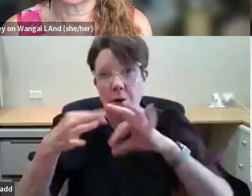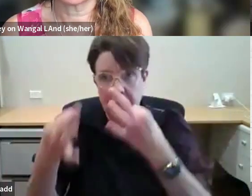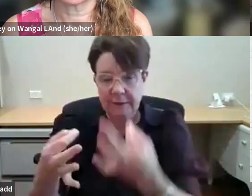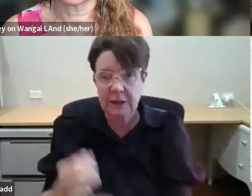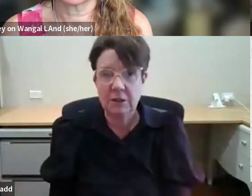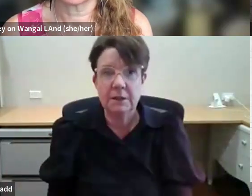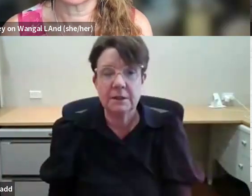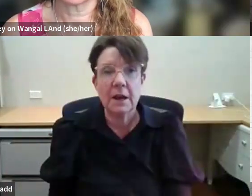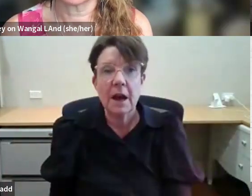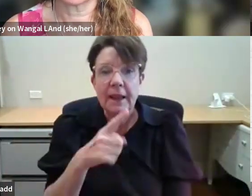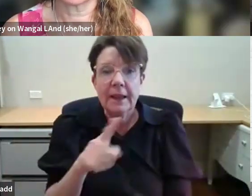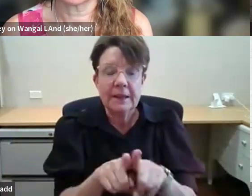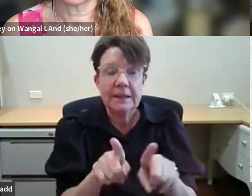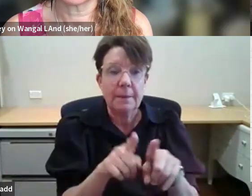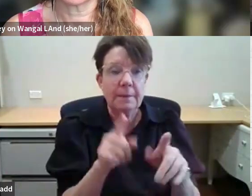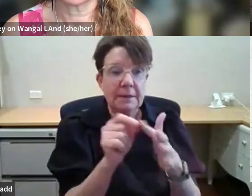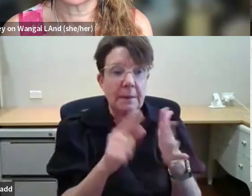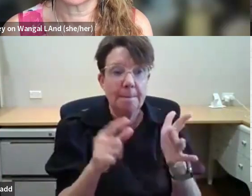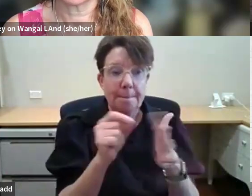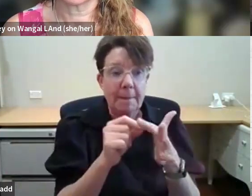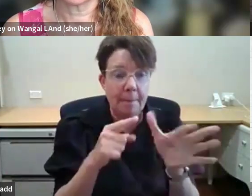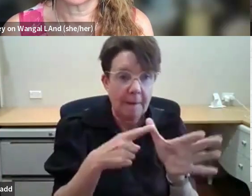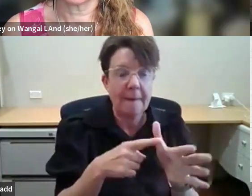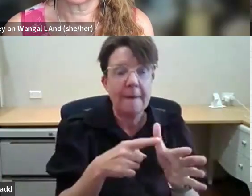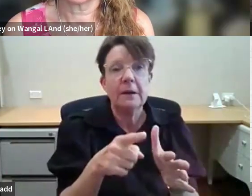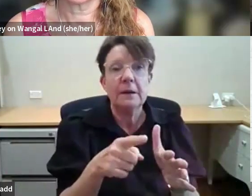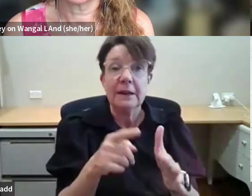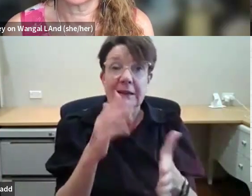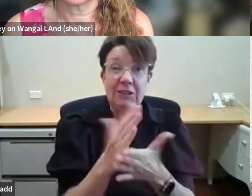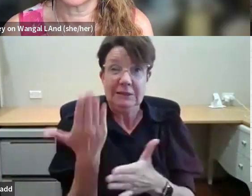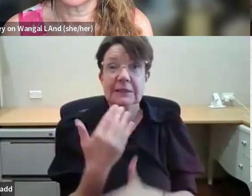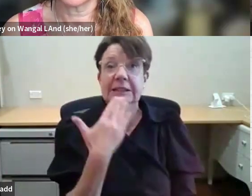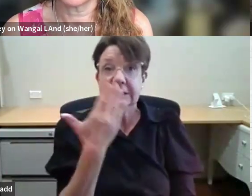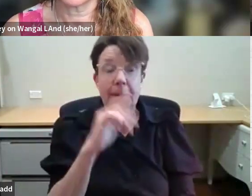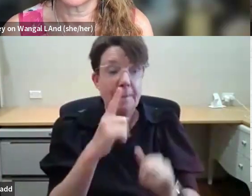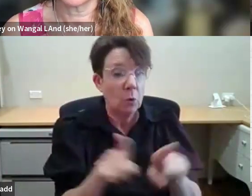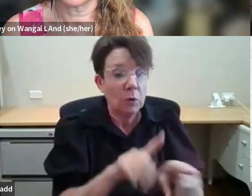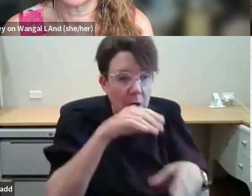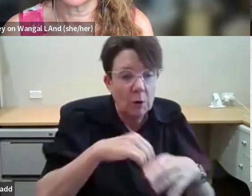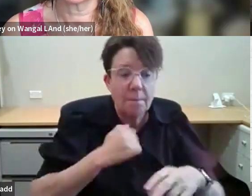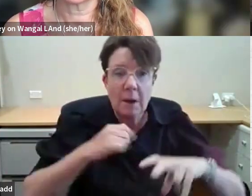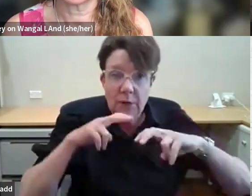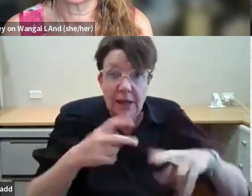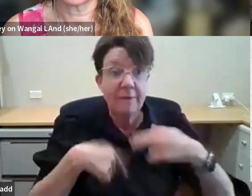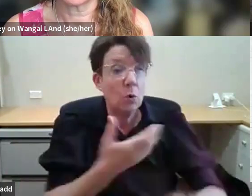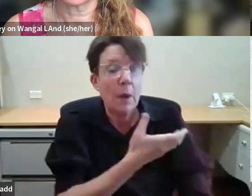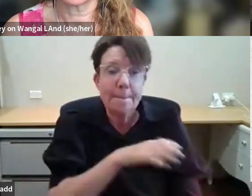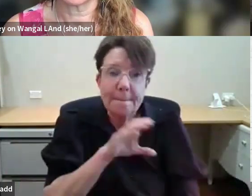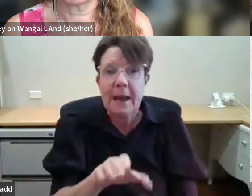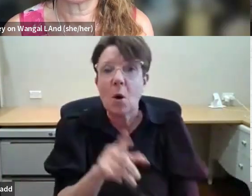they are healthier. If you work for an organisation where people feel totally disempowered, if people